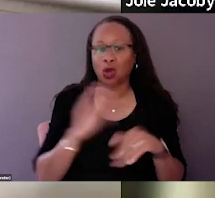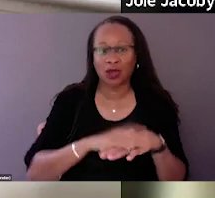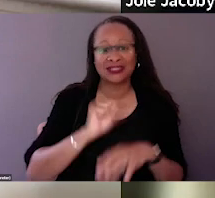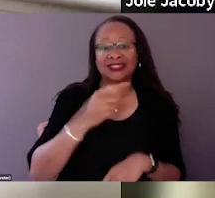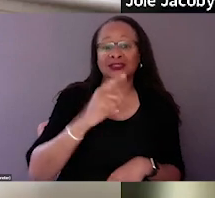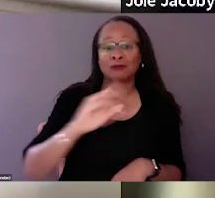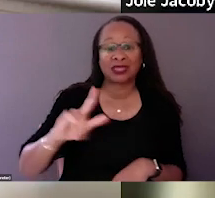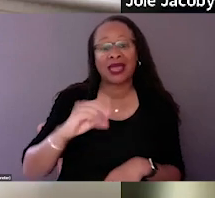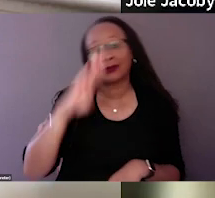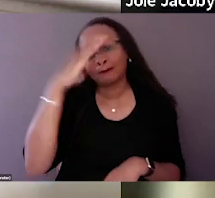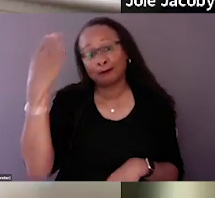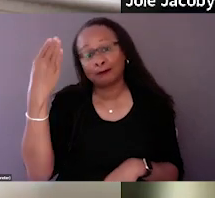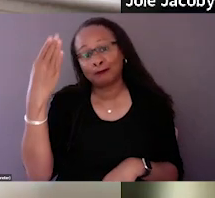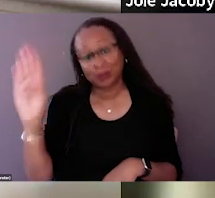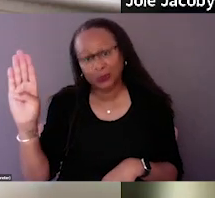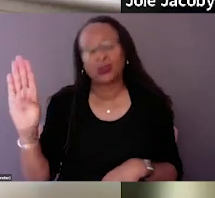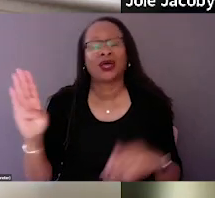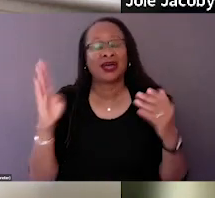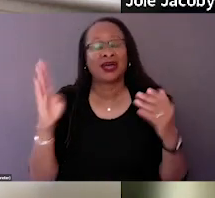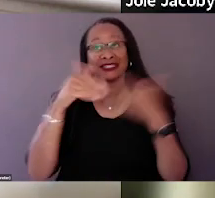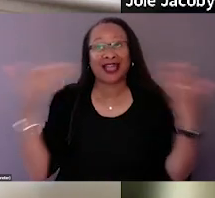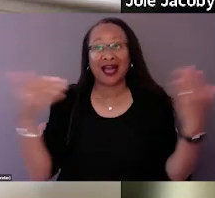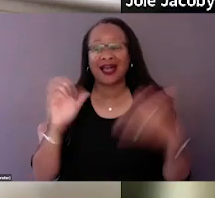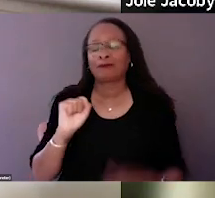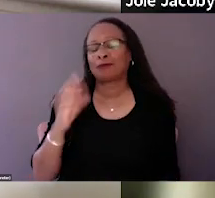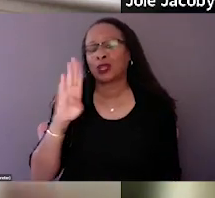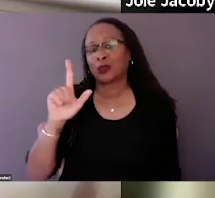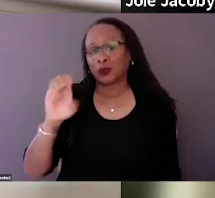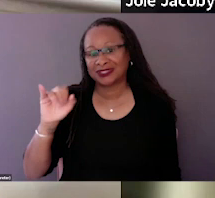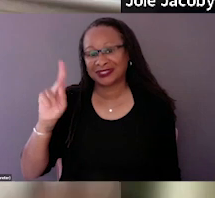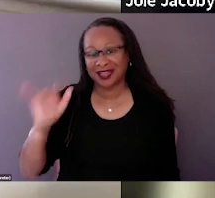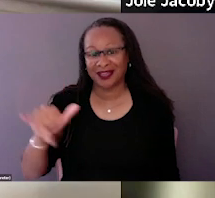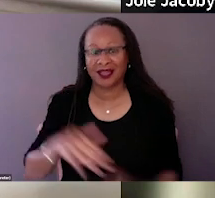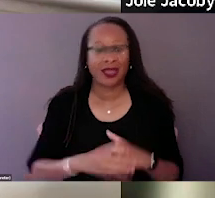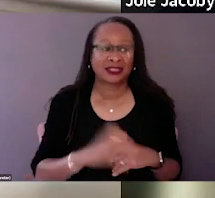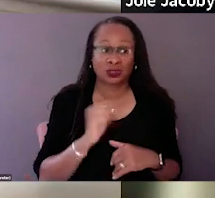doesn't necessarily just sit within the platform anymore. It's permeated outside of that in so many different ways